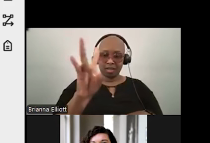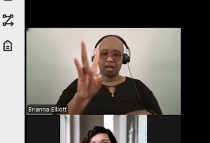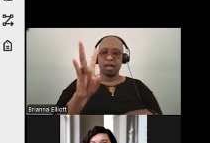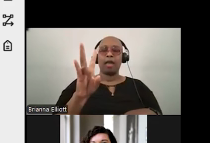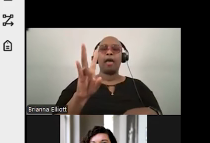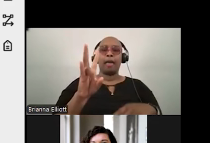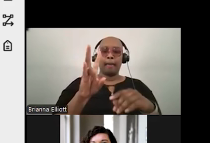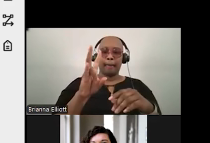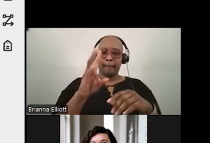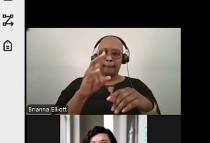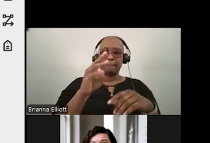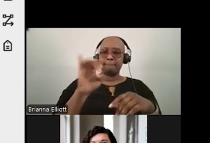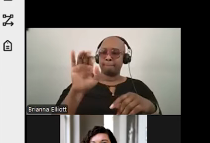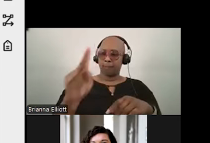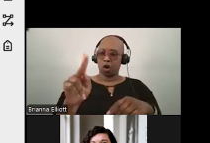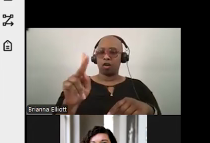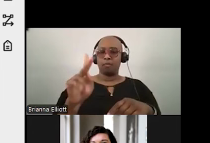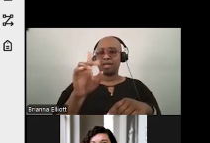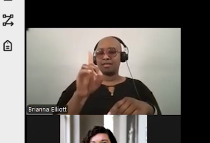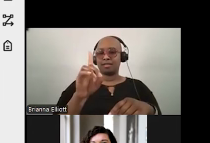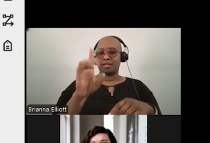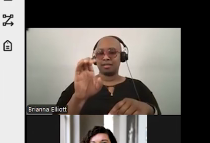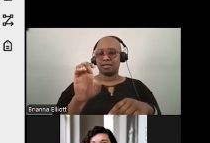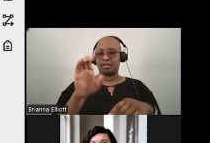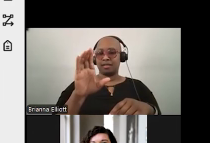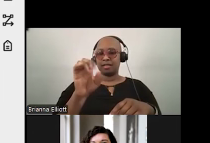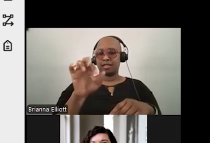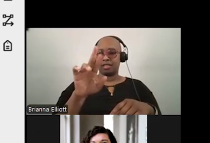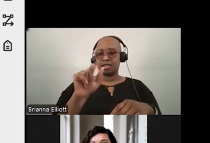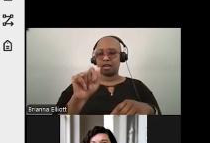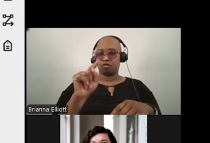decorative. You can see as I did that, um, these oop, I didn't click save and close. So that's on